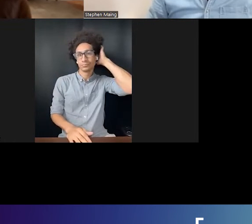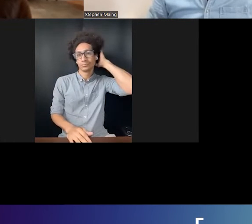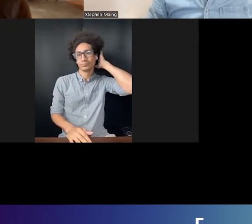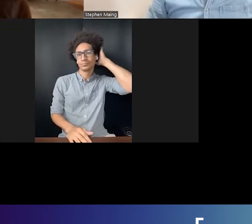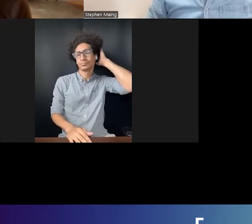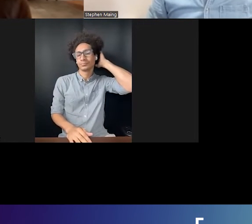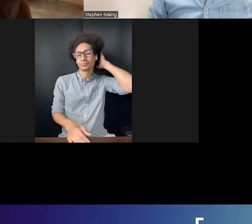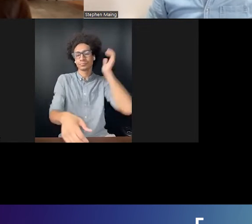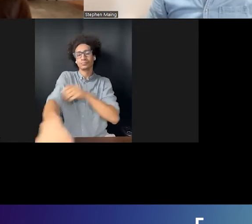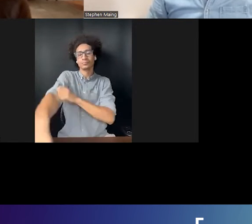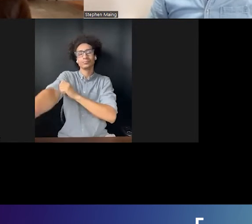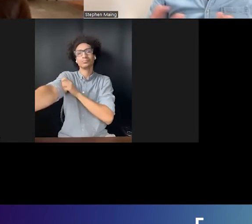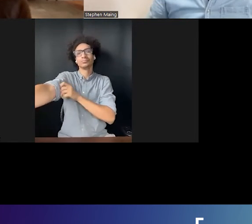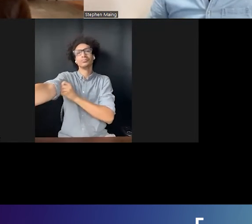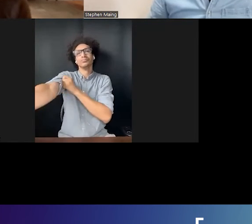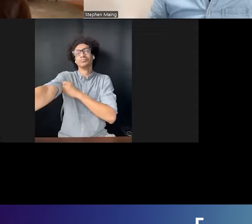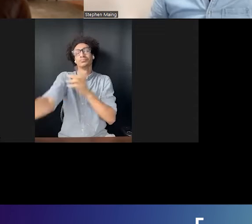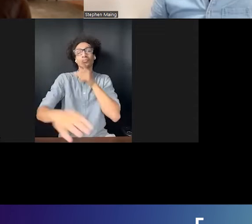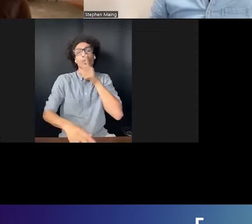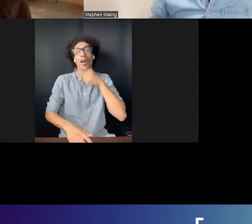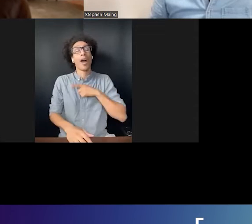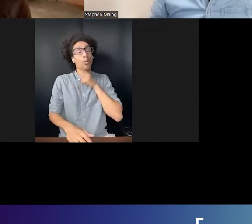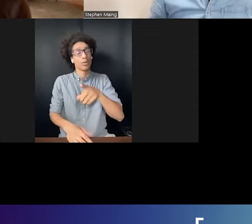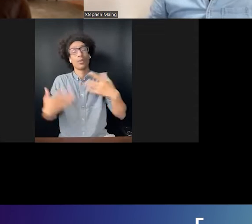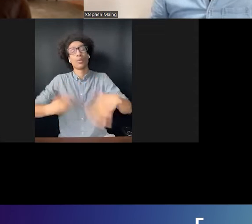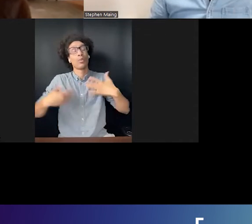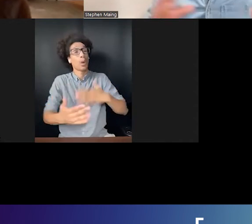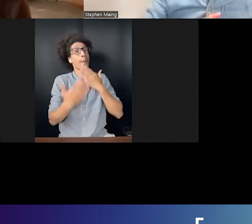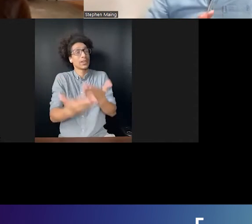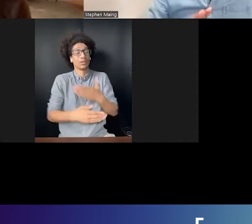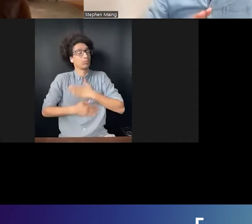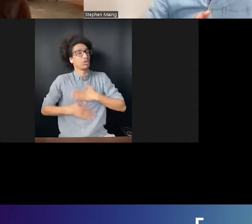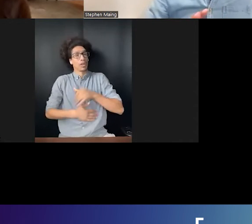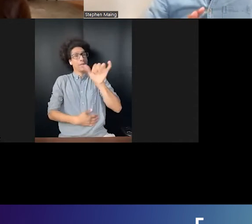And I really appreciated that. Like he you know, he did reedit the film and put it in